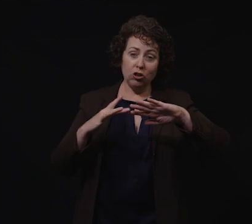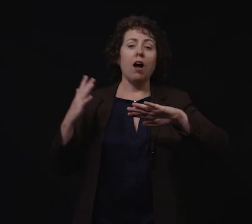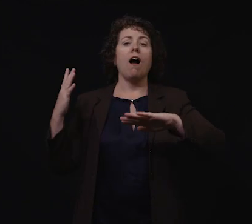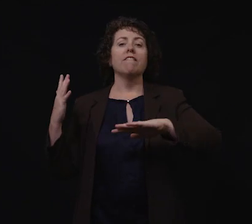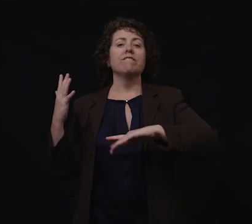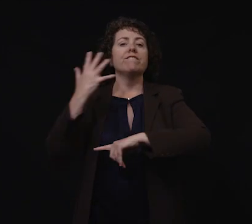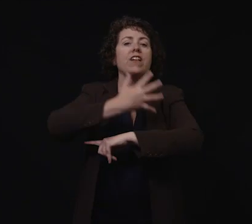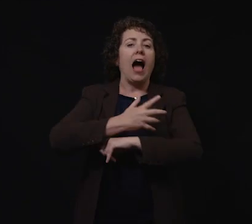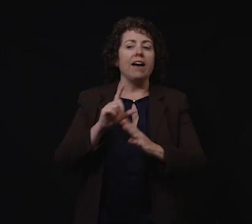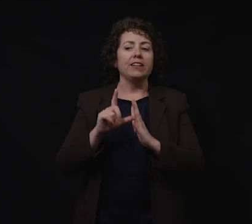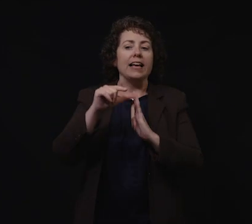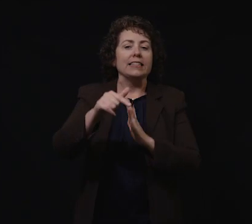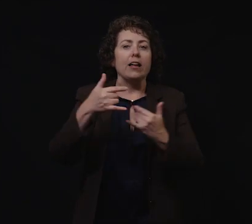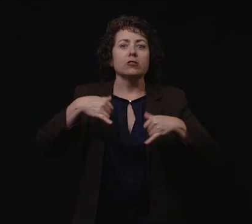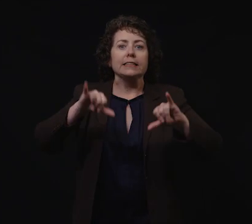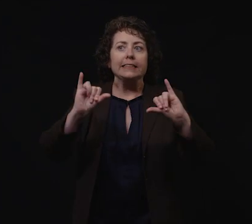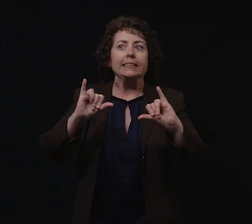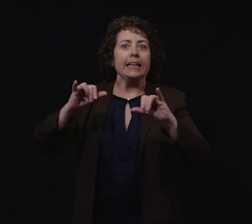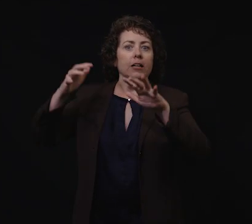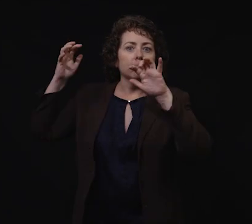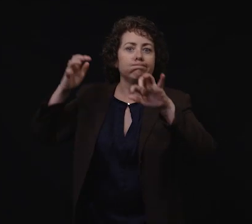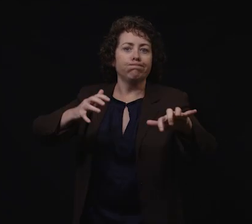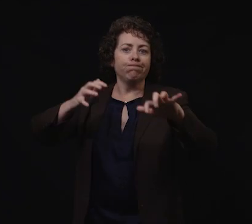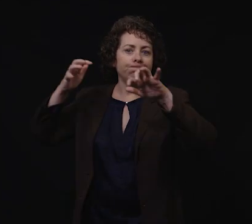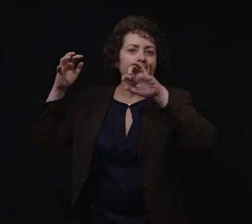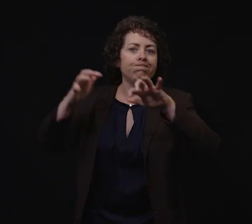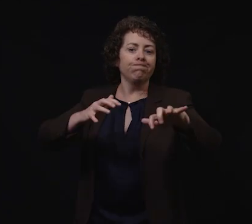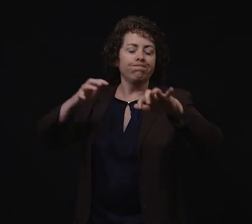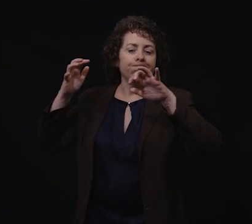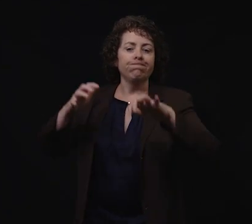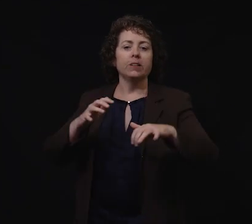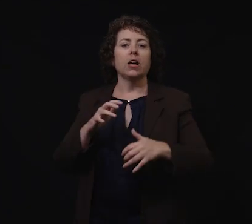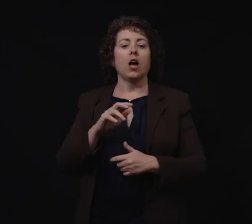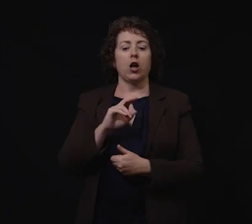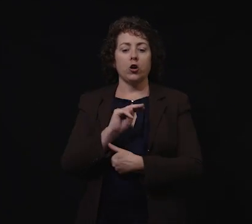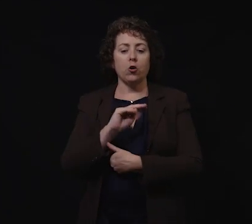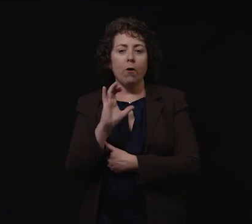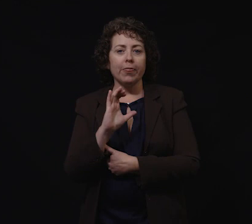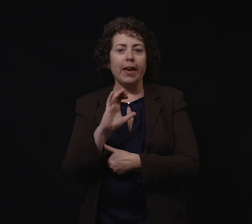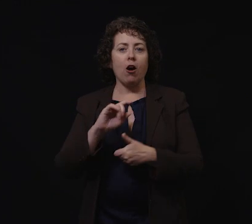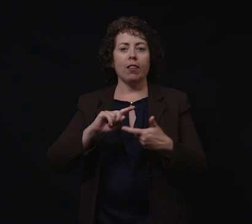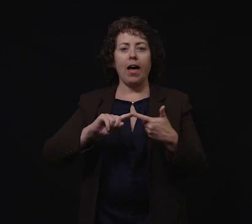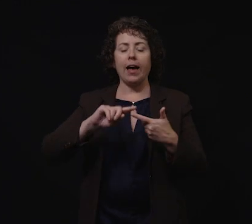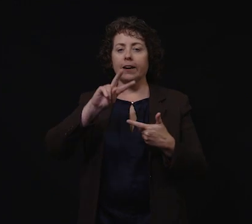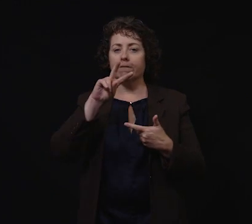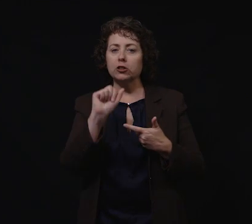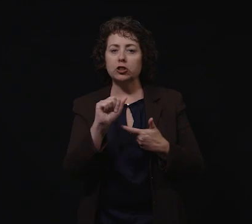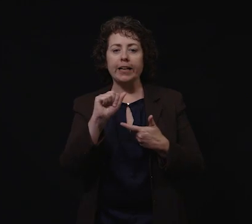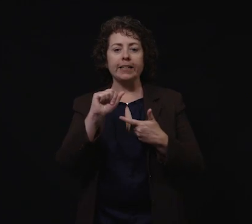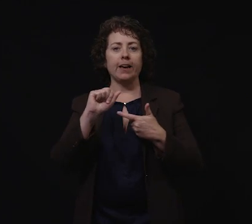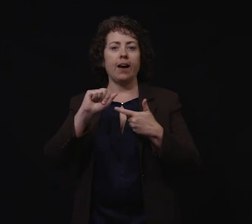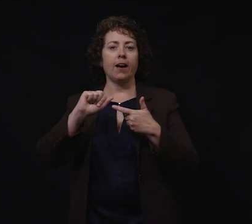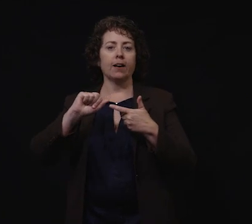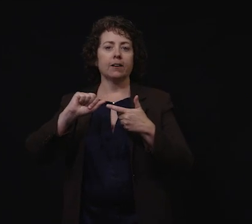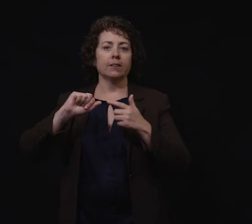In the Commonwealth of Virginia and North Carolina and even moving further inland and so